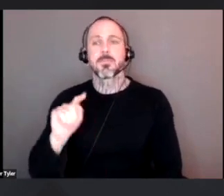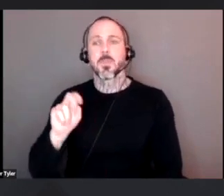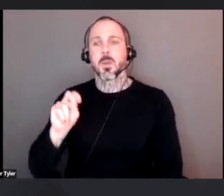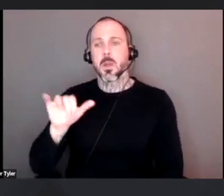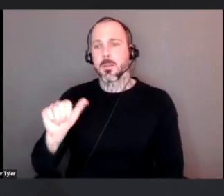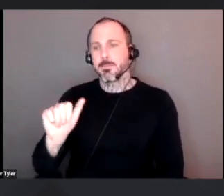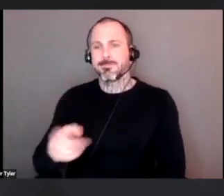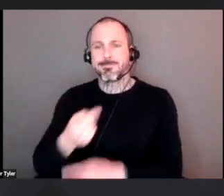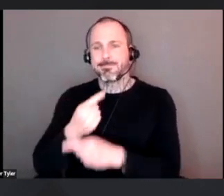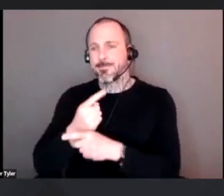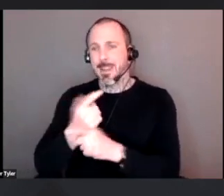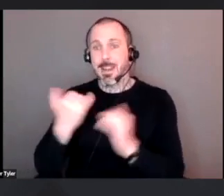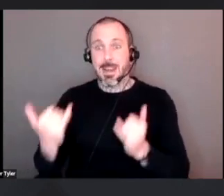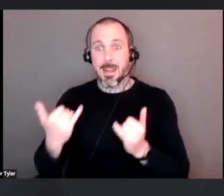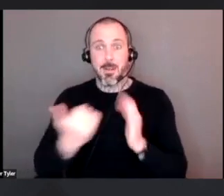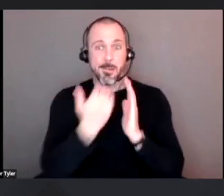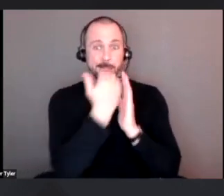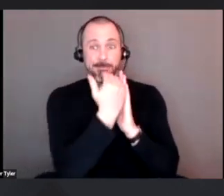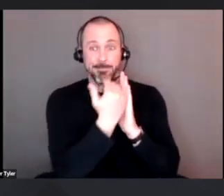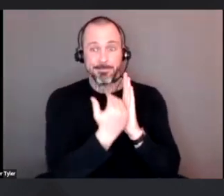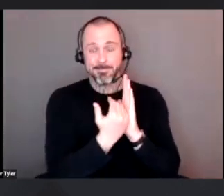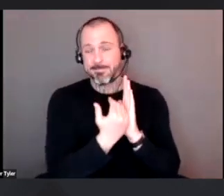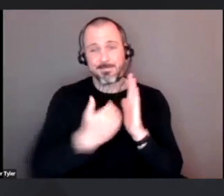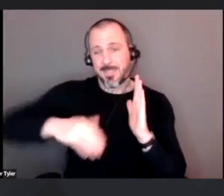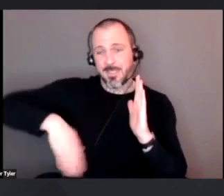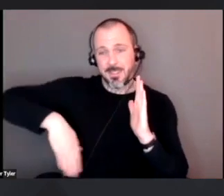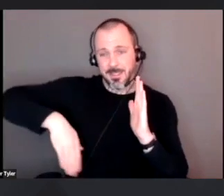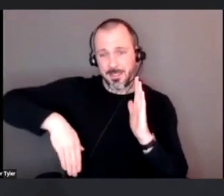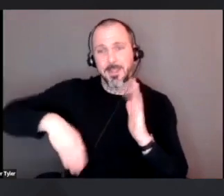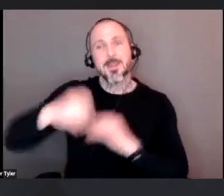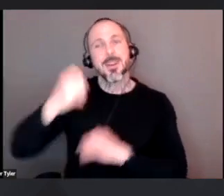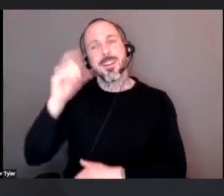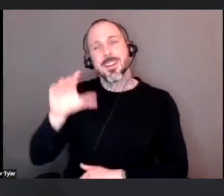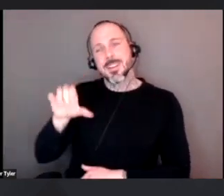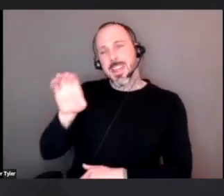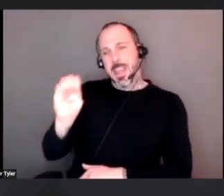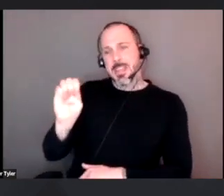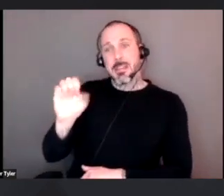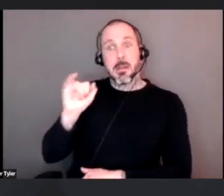such as Dave, other employers that we work with in partner projects and stuff.